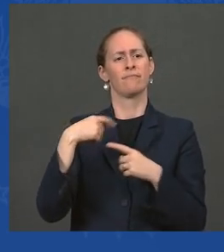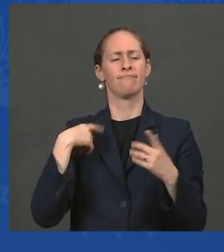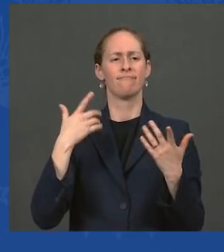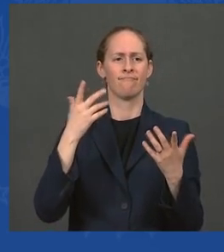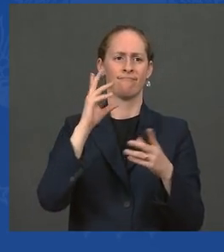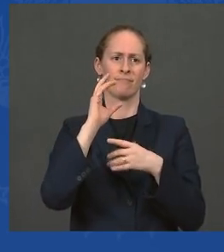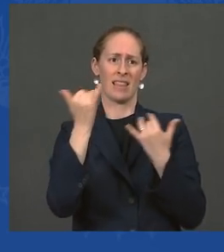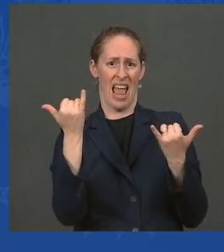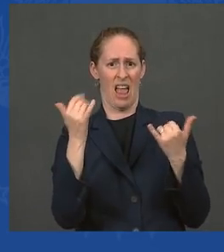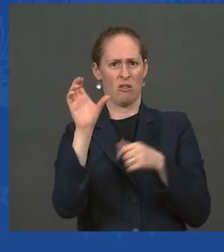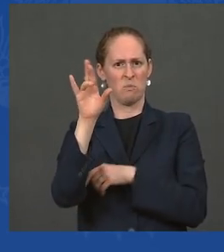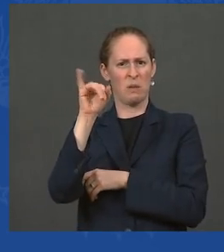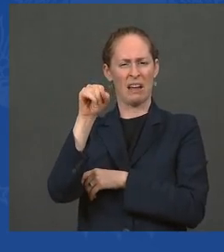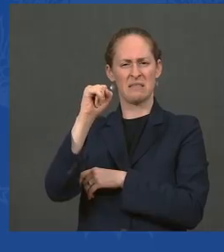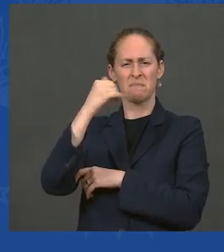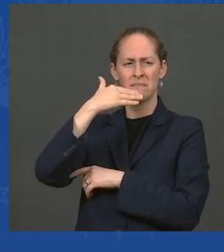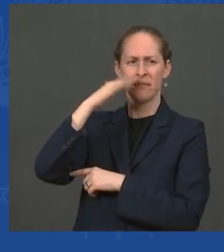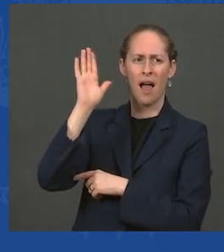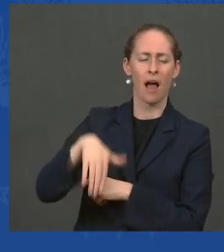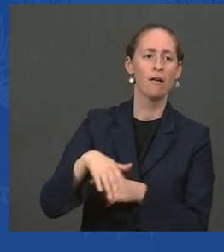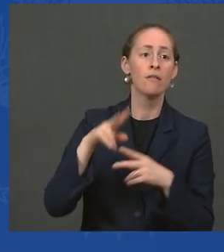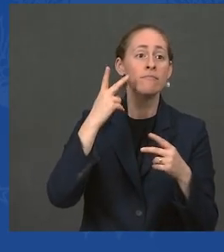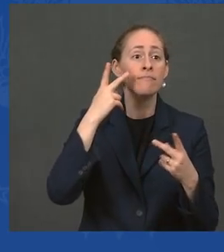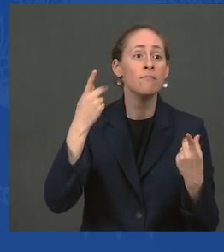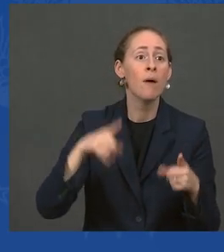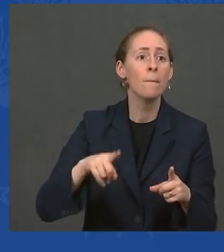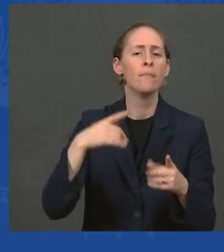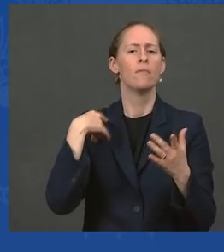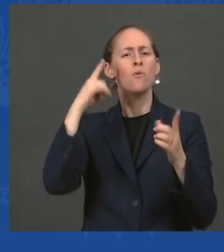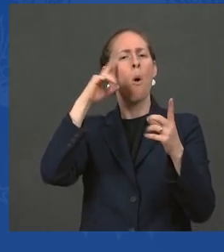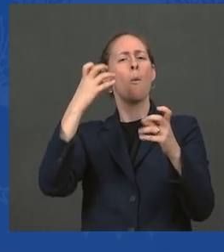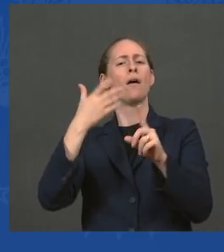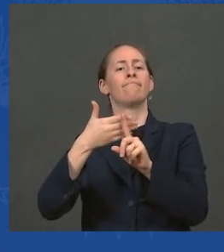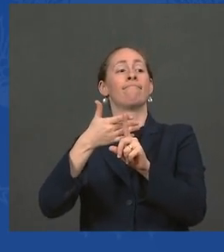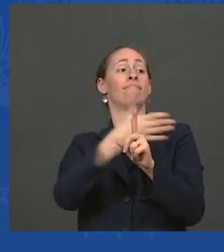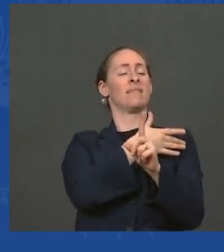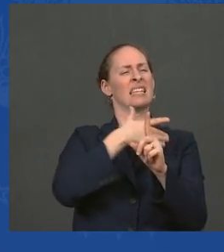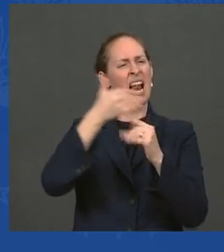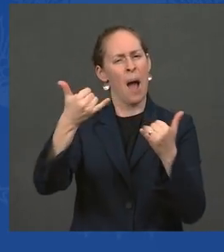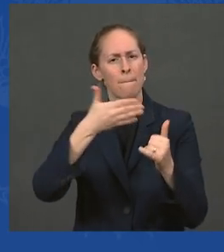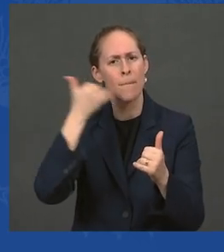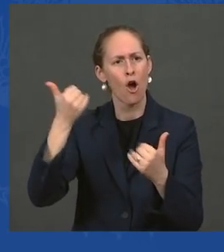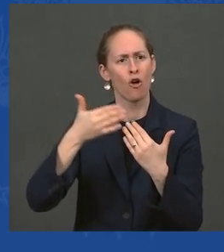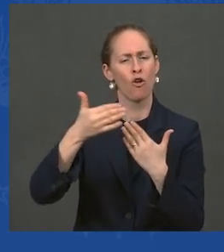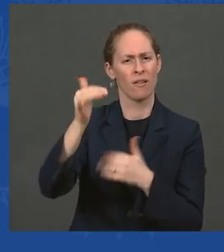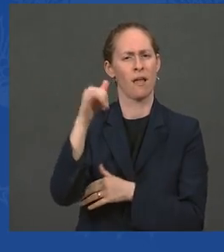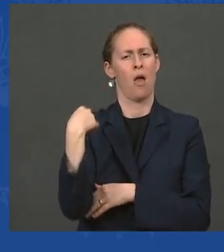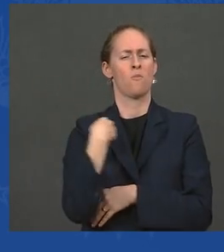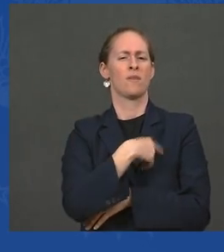and has come out at the other end better than before the crisis hit. That's who we are as Americans. Not a joke. Think about it.